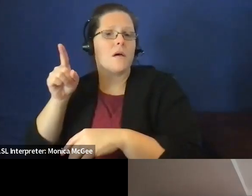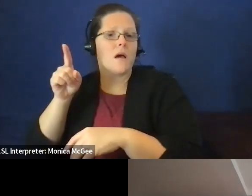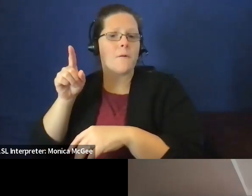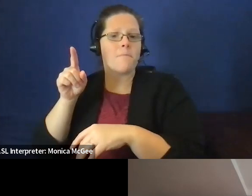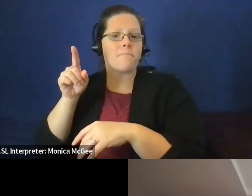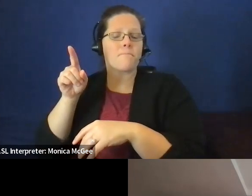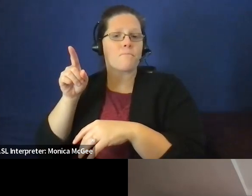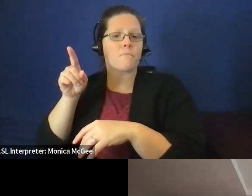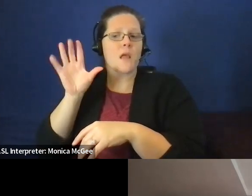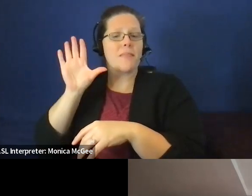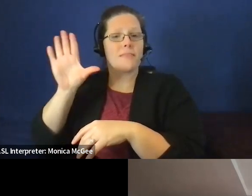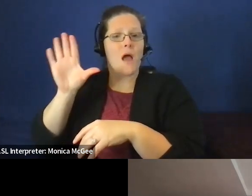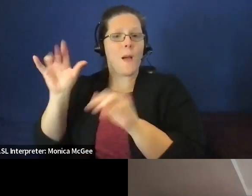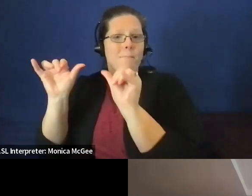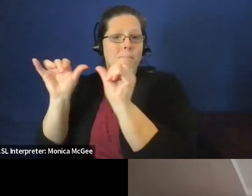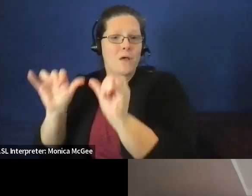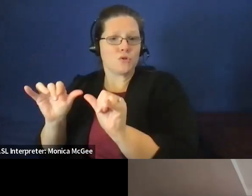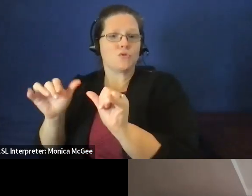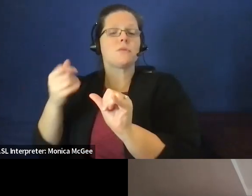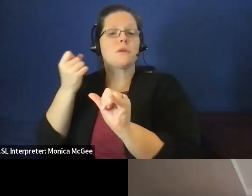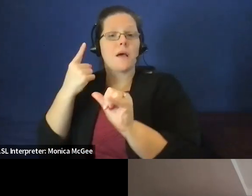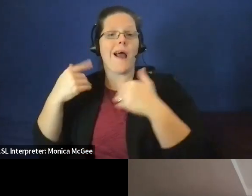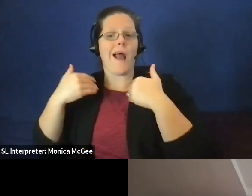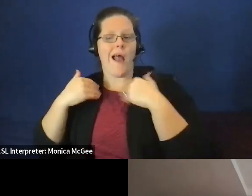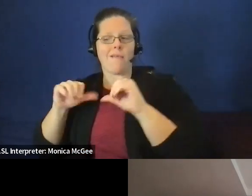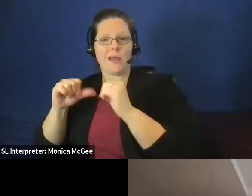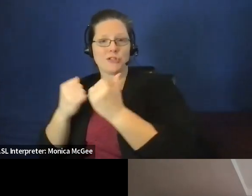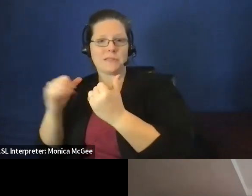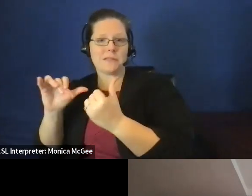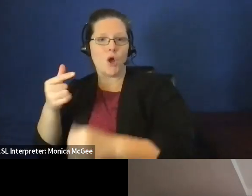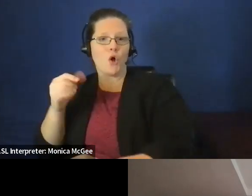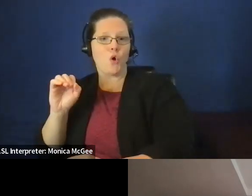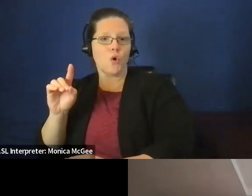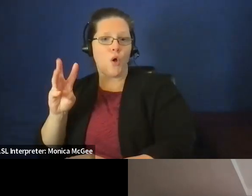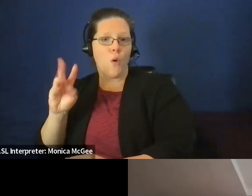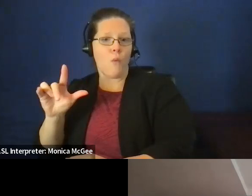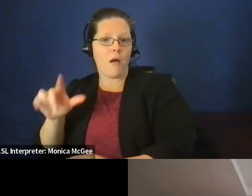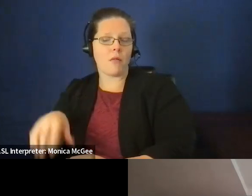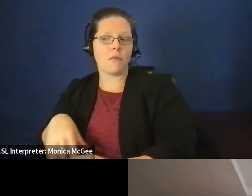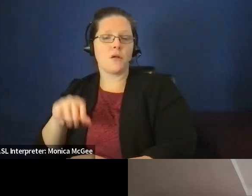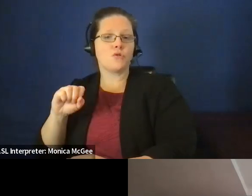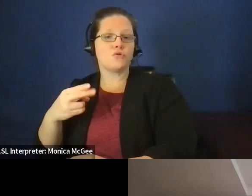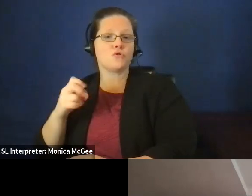through -- even though it has emergency support functions, emergency